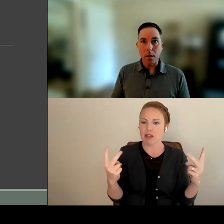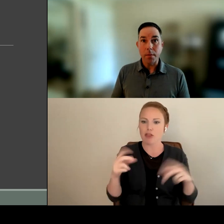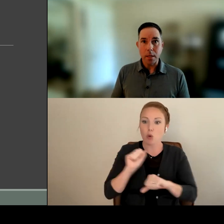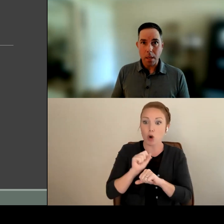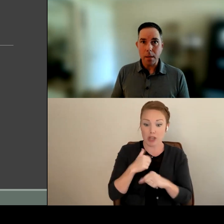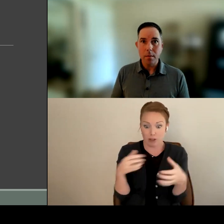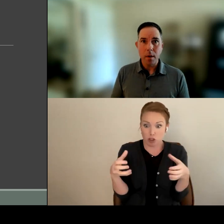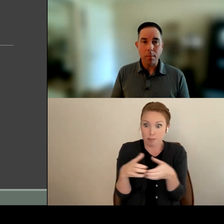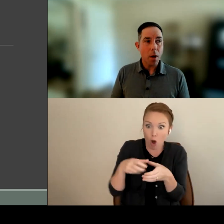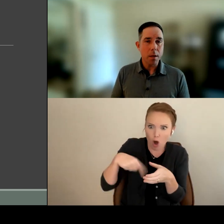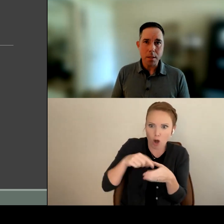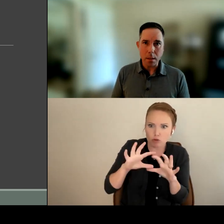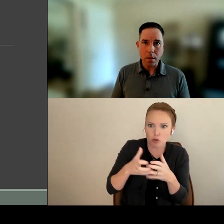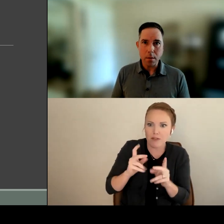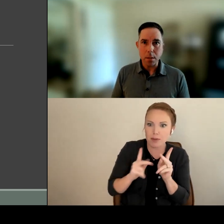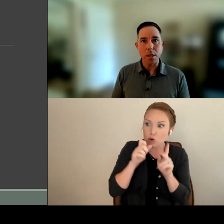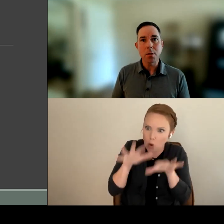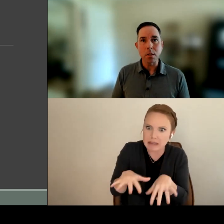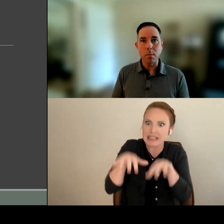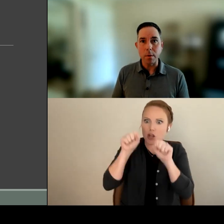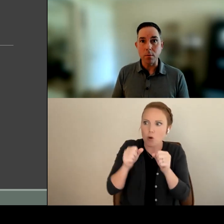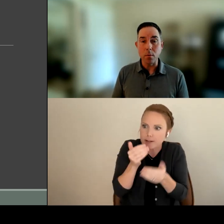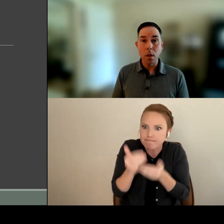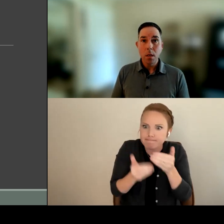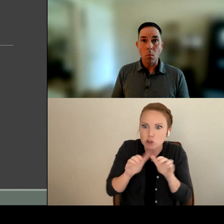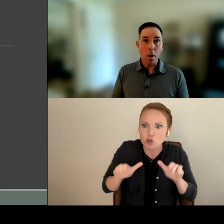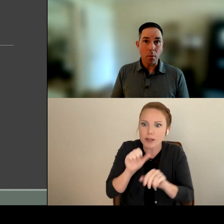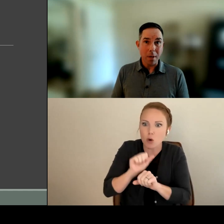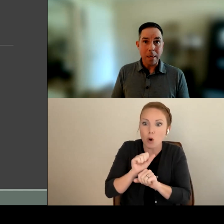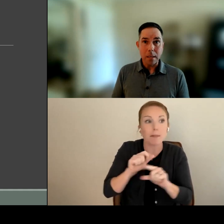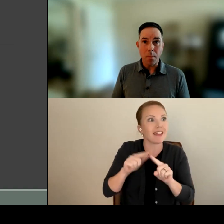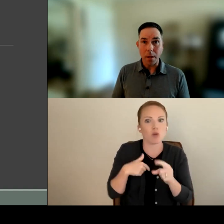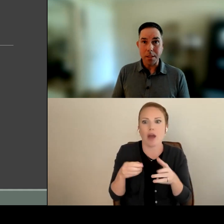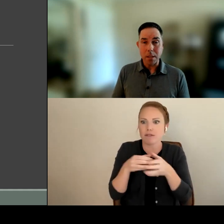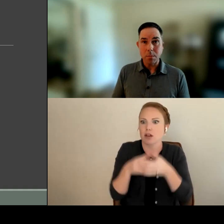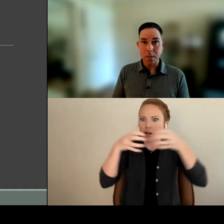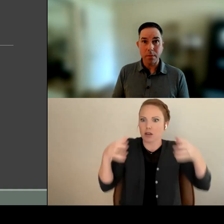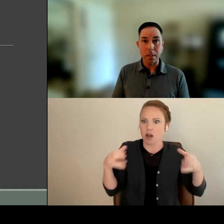Taking a look at things like policy suggestions, maybe you do want or need a policy that specifically